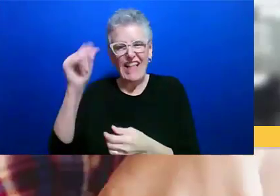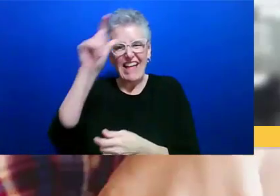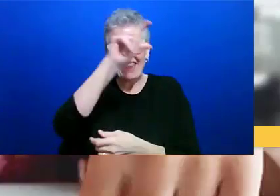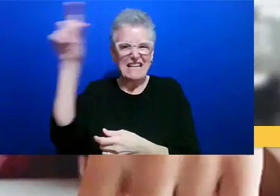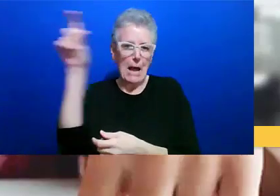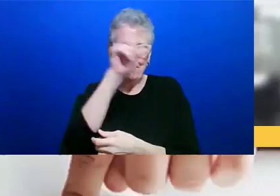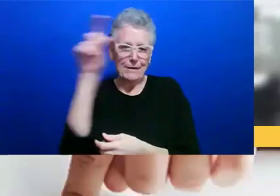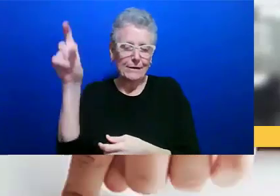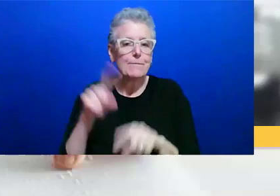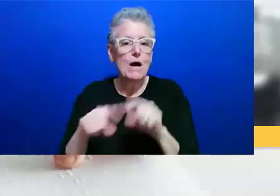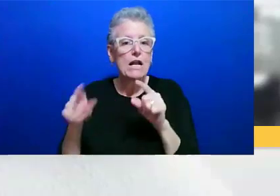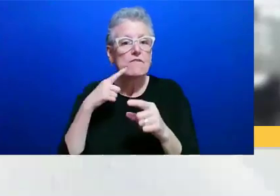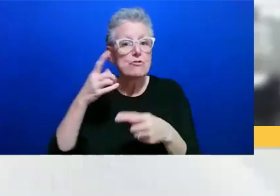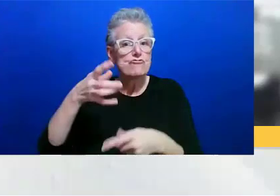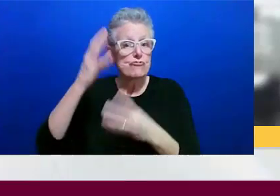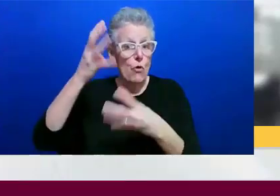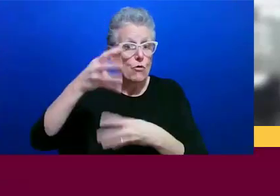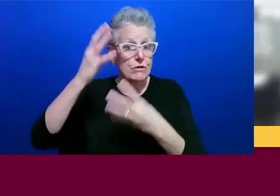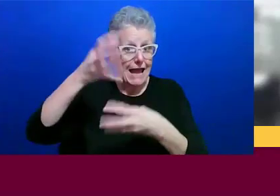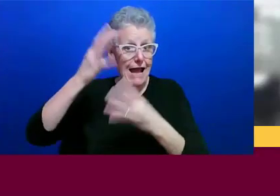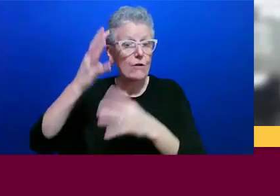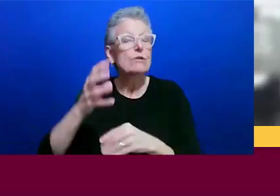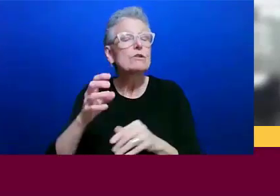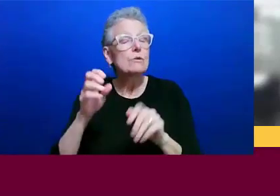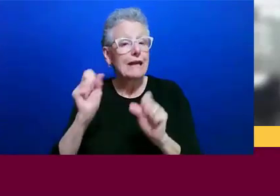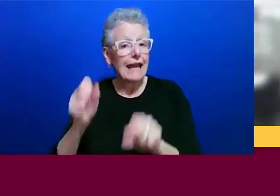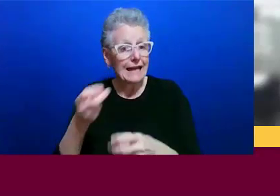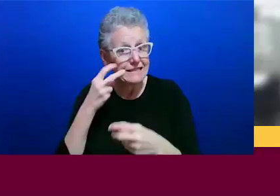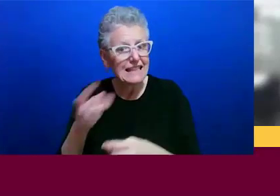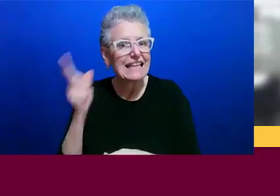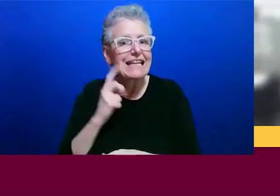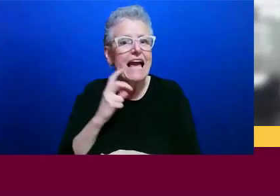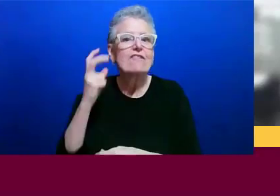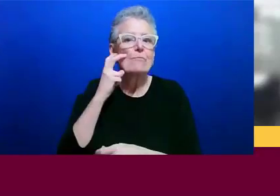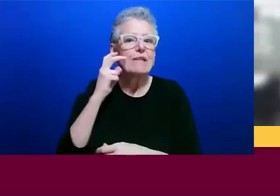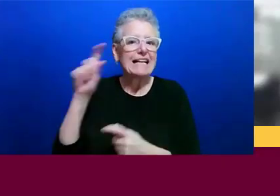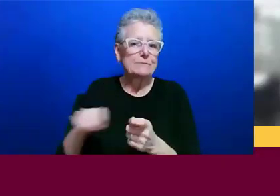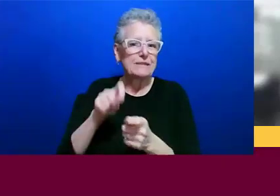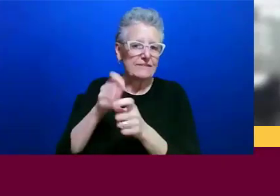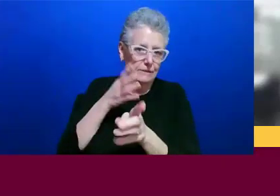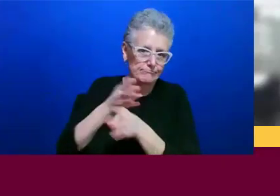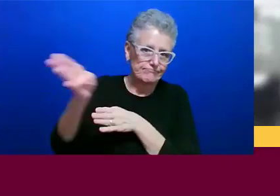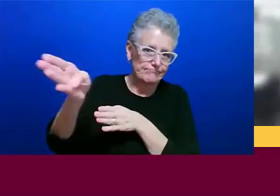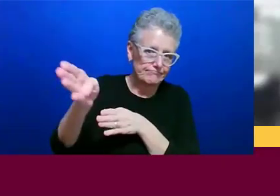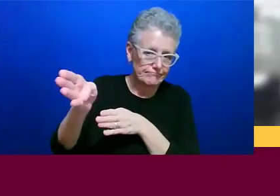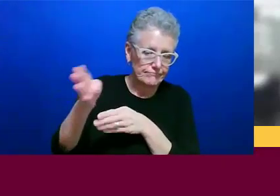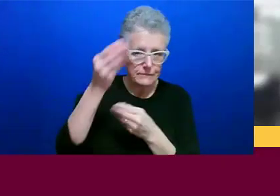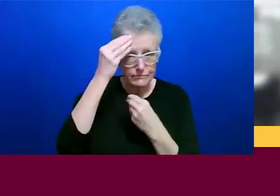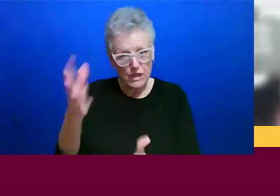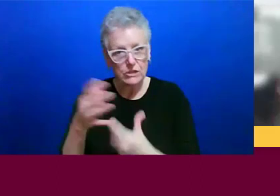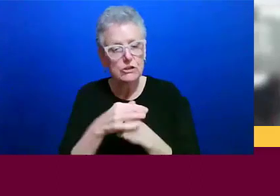But if you scroll down, you get to the deaf-blind specific area. So try not to hit